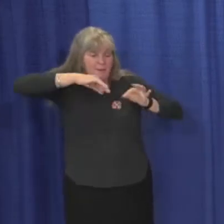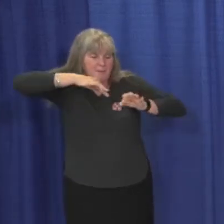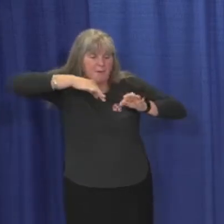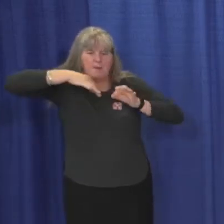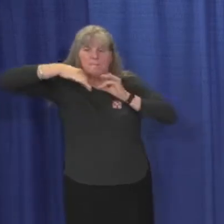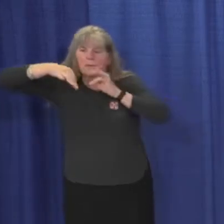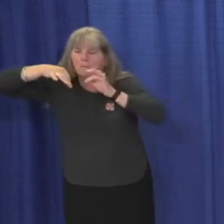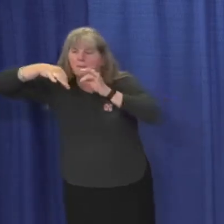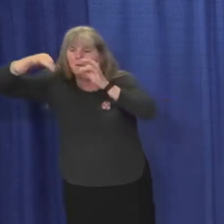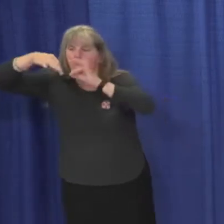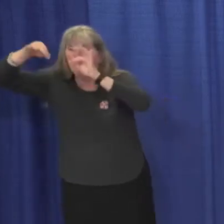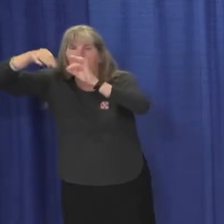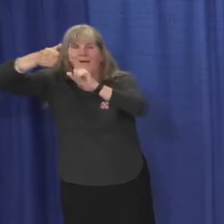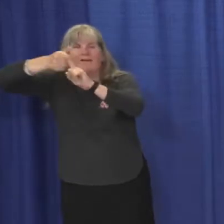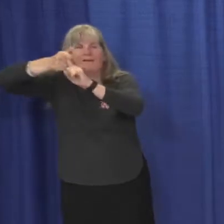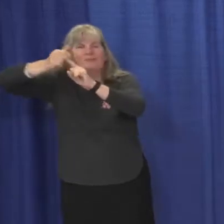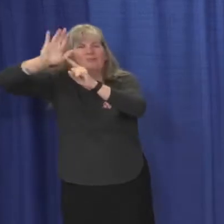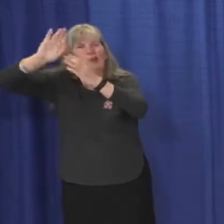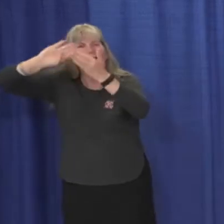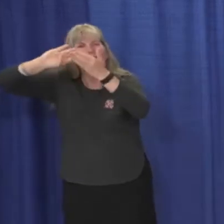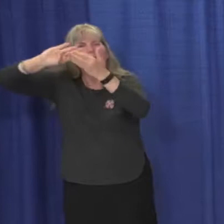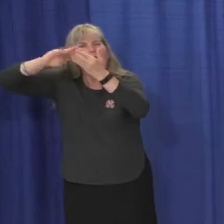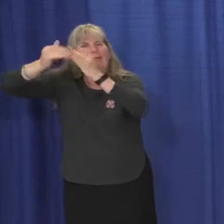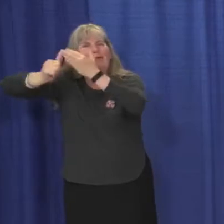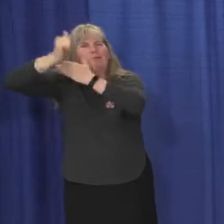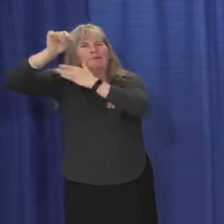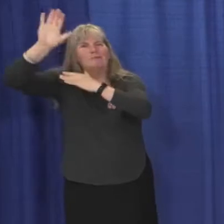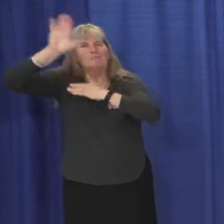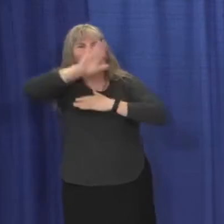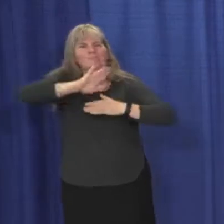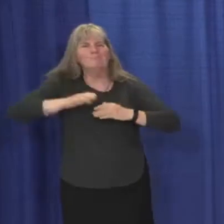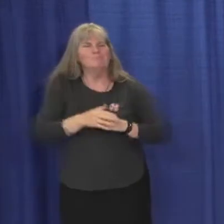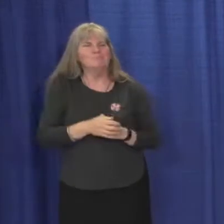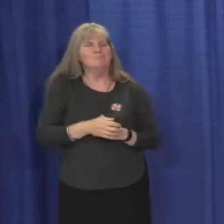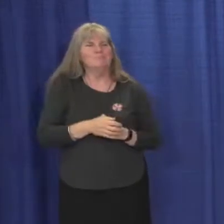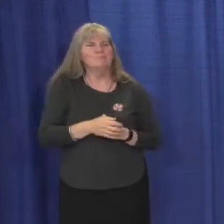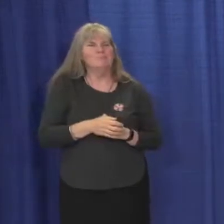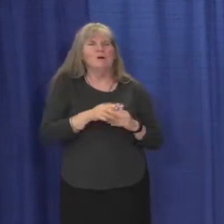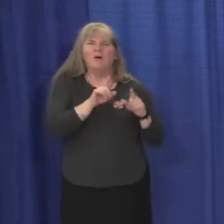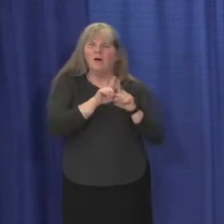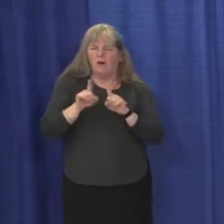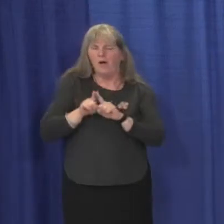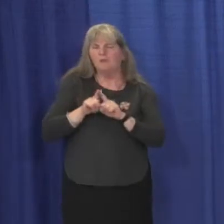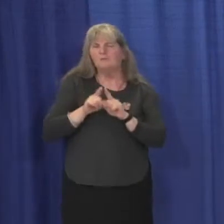To keep them updated on COVID risk. And we will do our best to keep